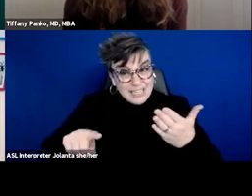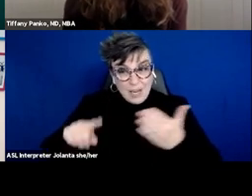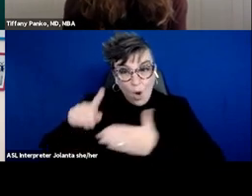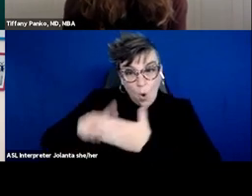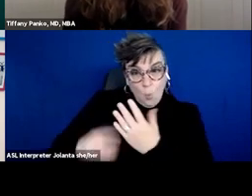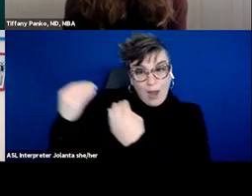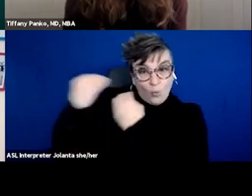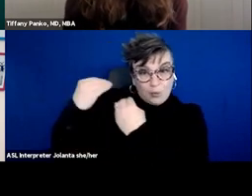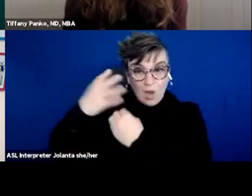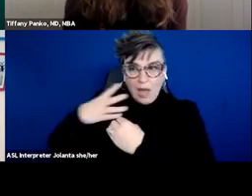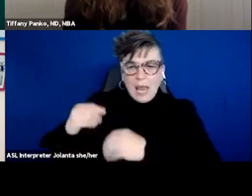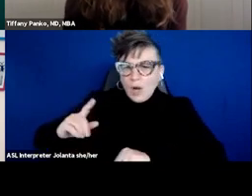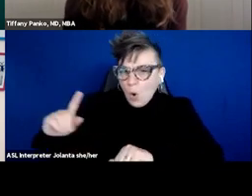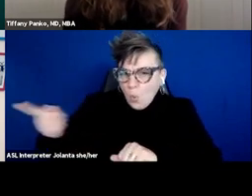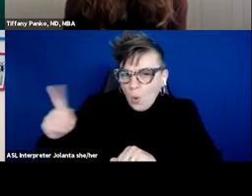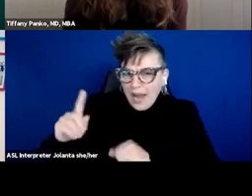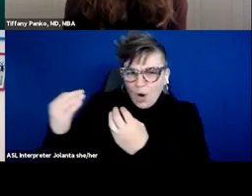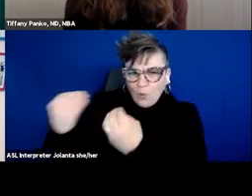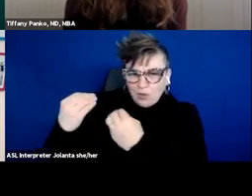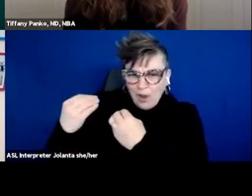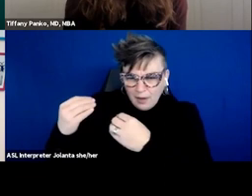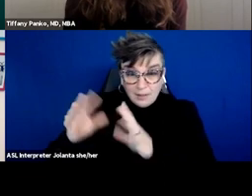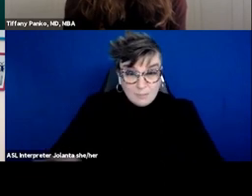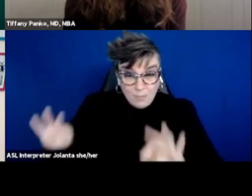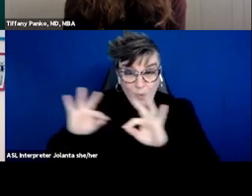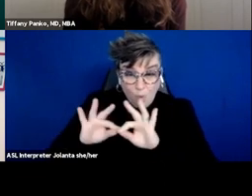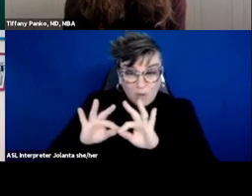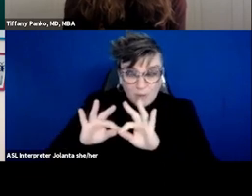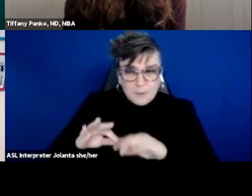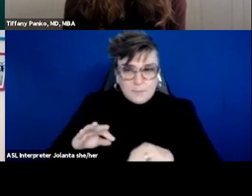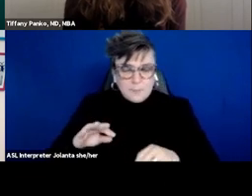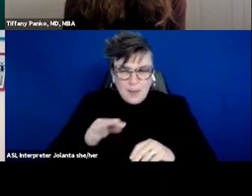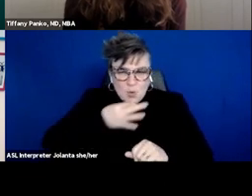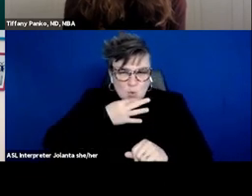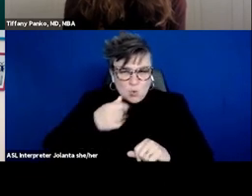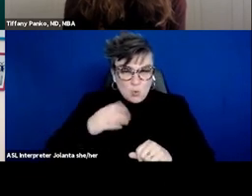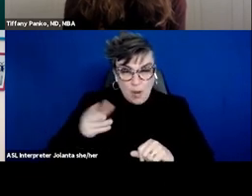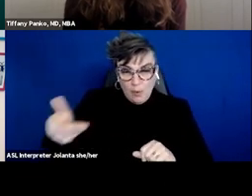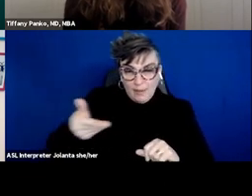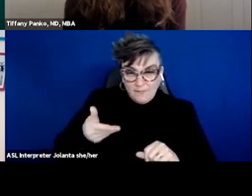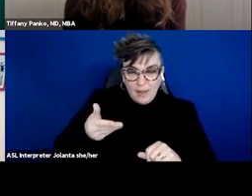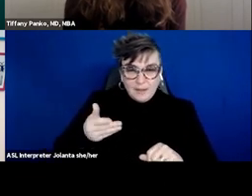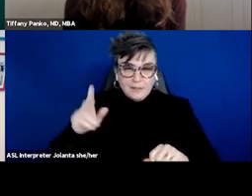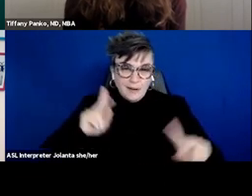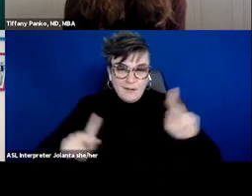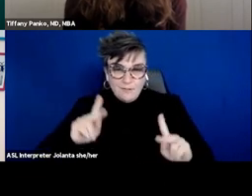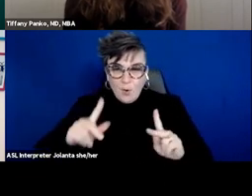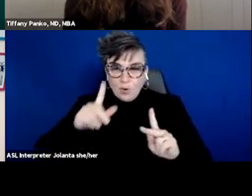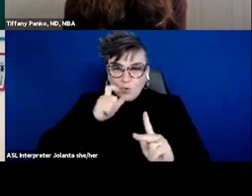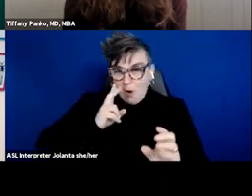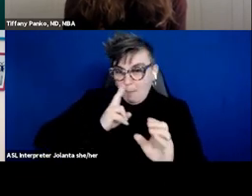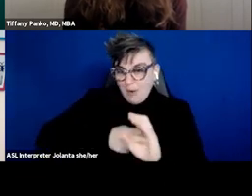really important. I'm going to invite in a minute, our people who are participating remotely